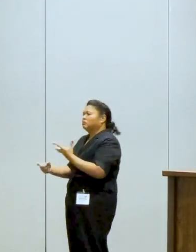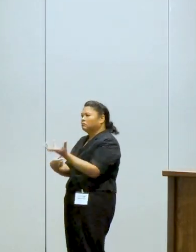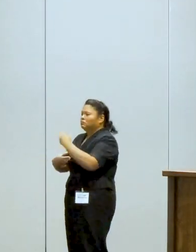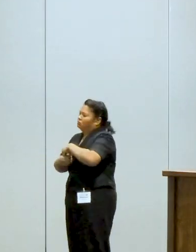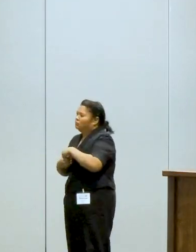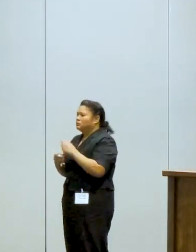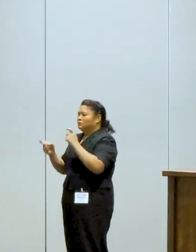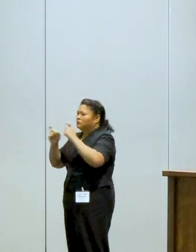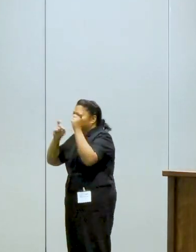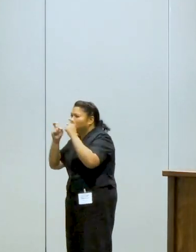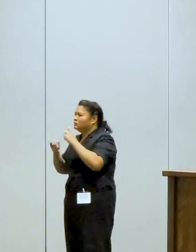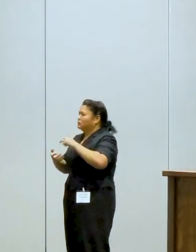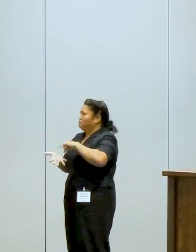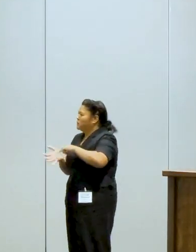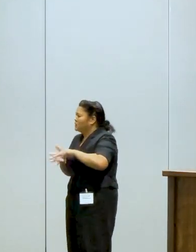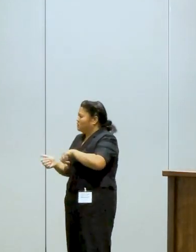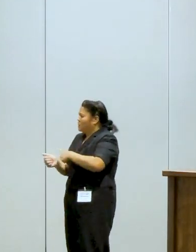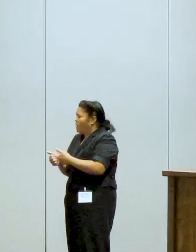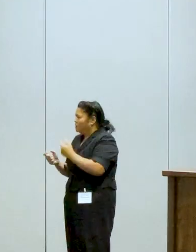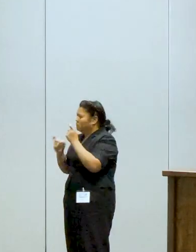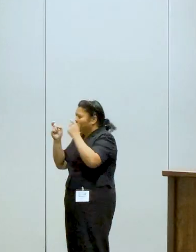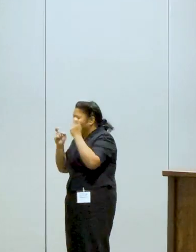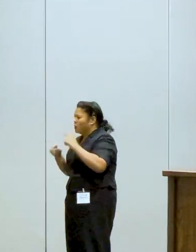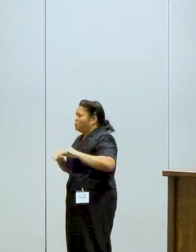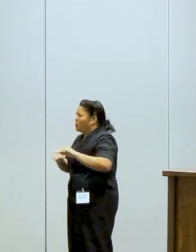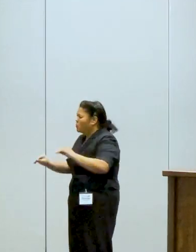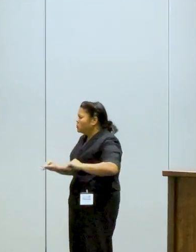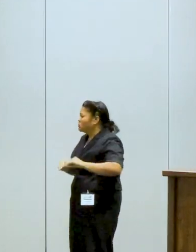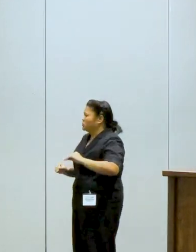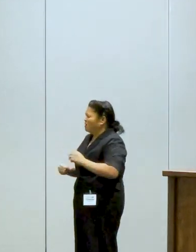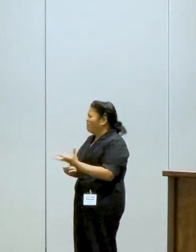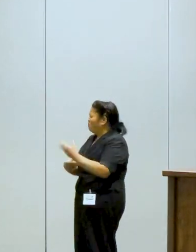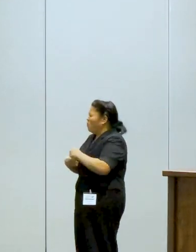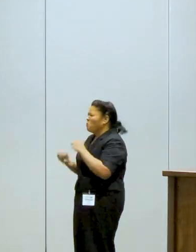expressions, spatial grammar and motion. Currently, most digital